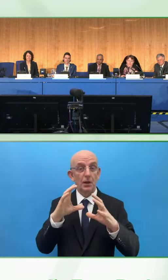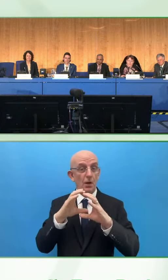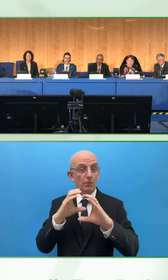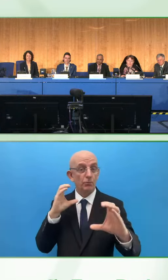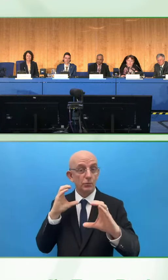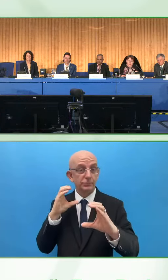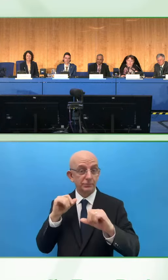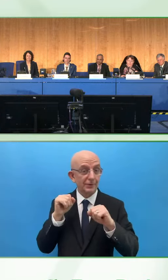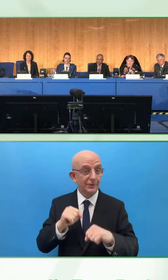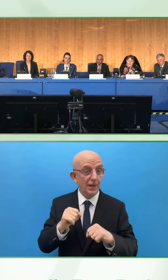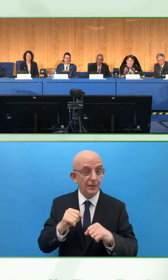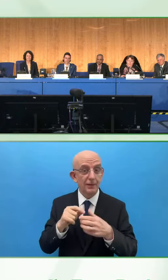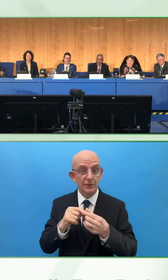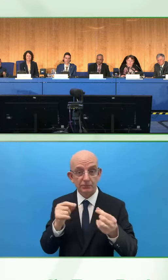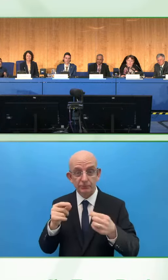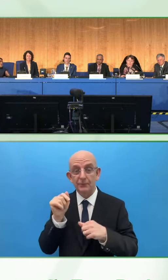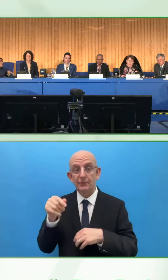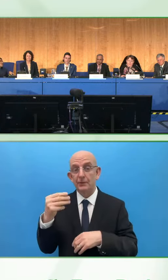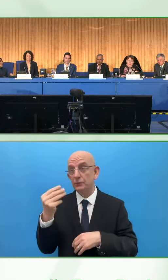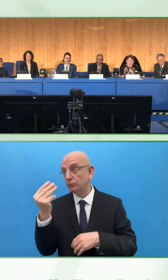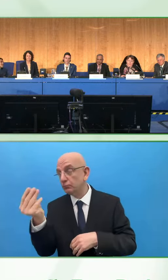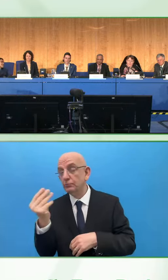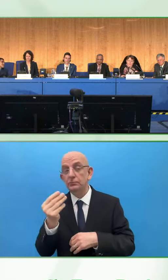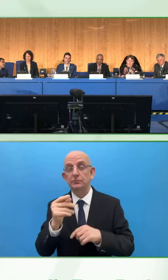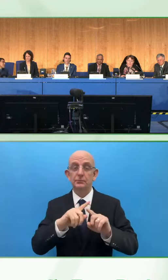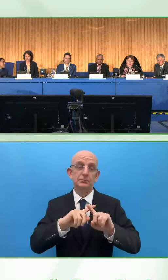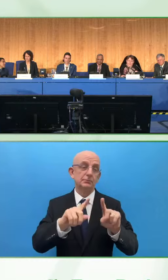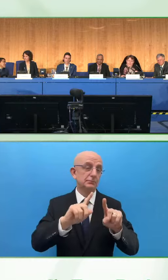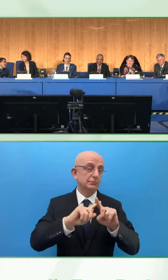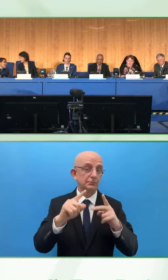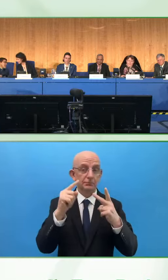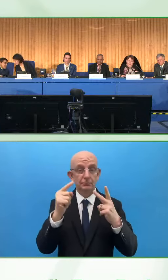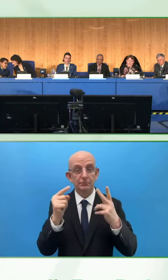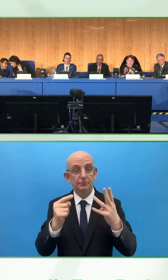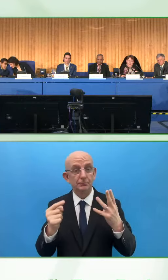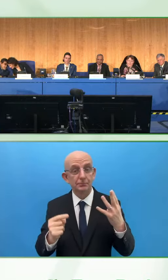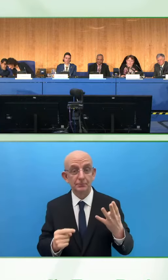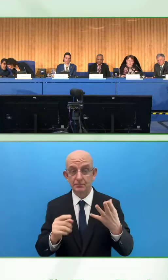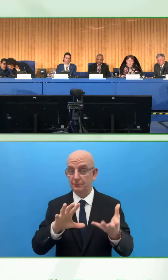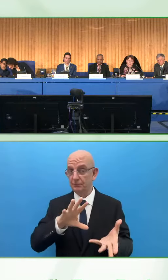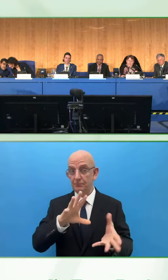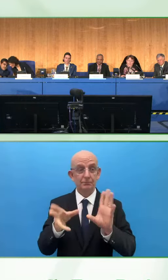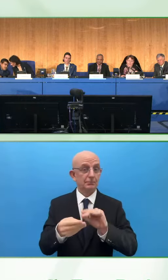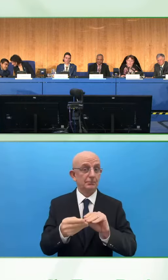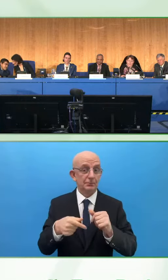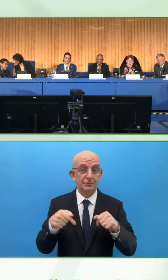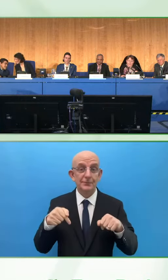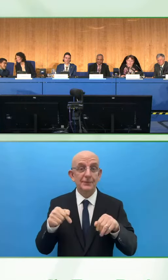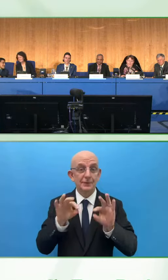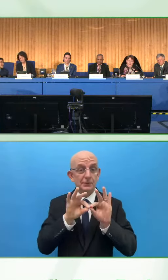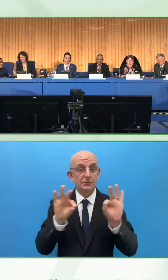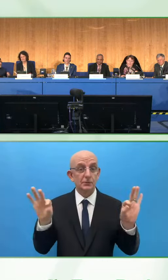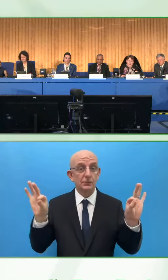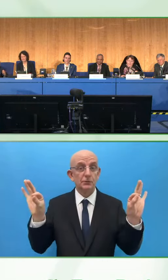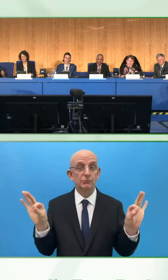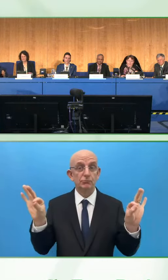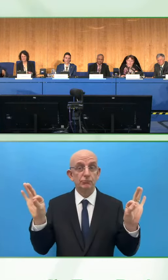it with my stick. I can press light switches with it.